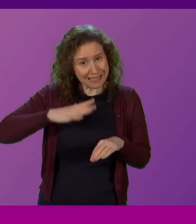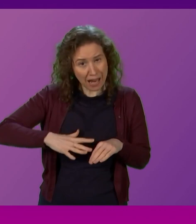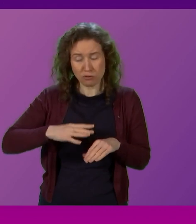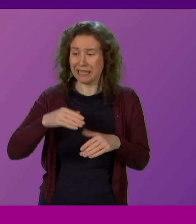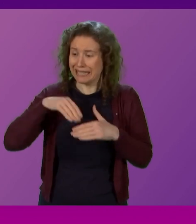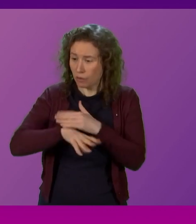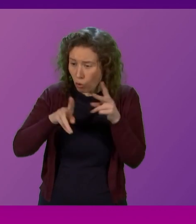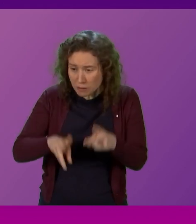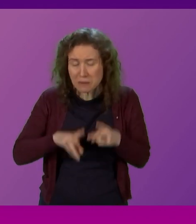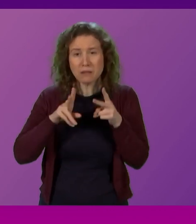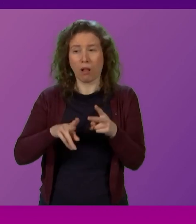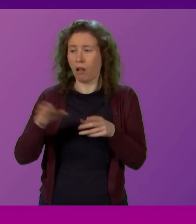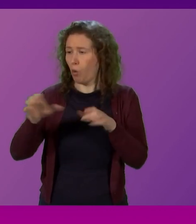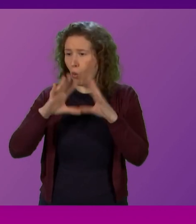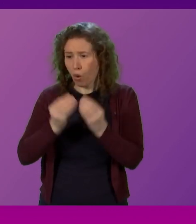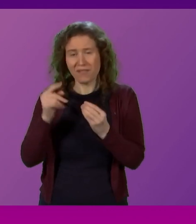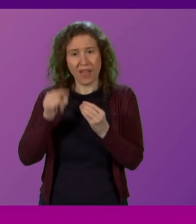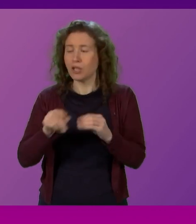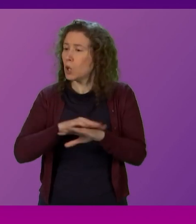to hospital are not in the interests of patients.